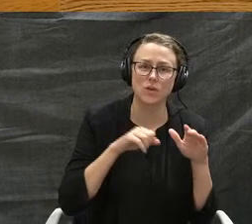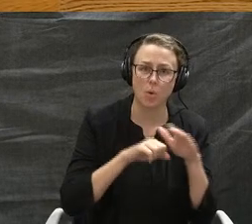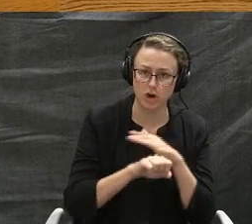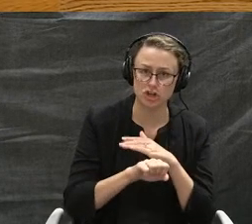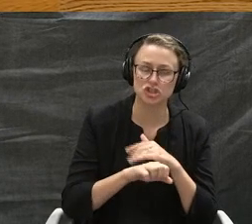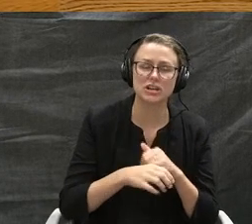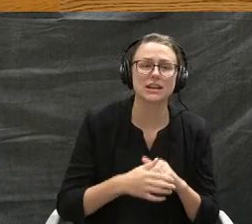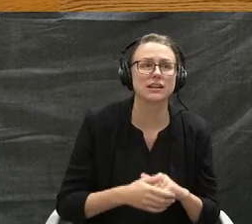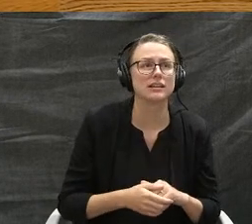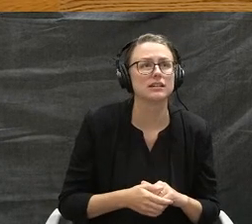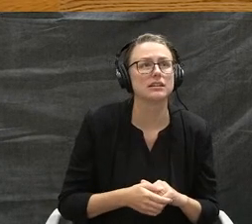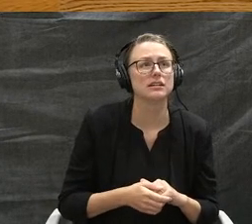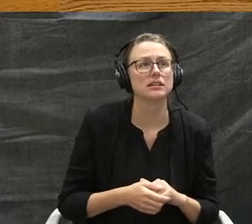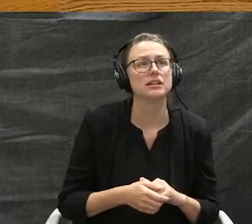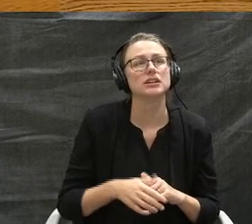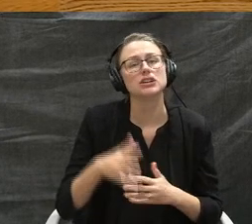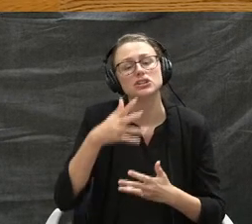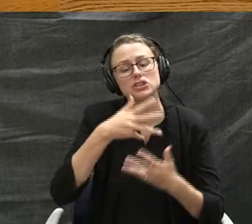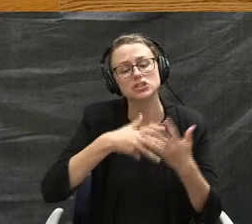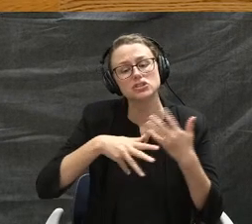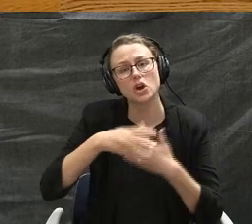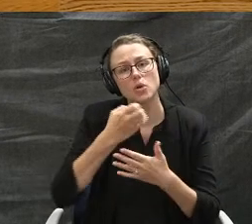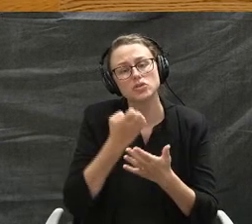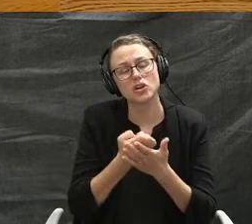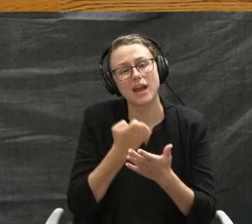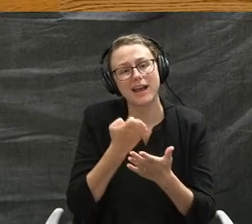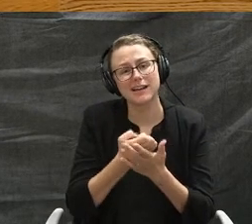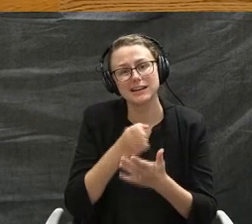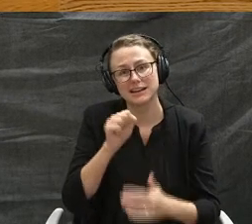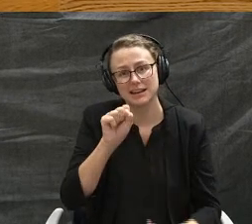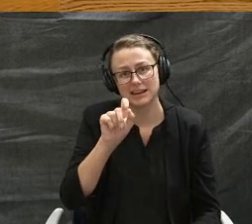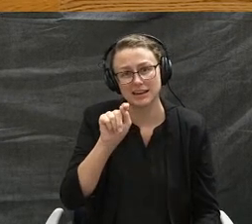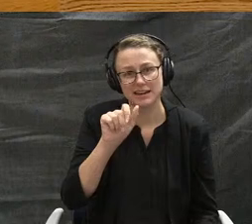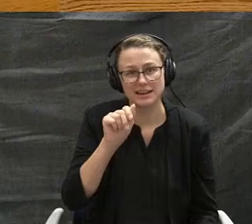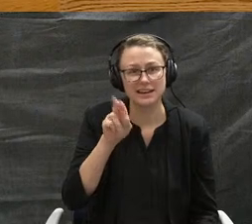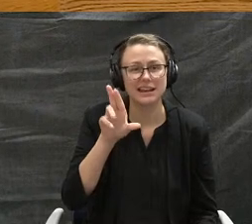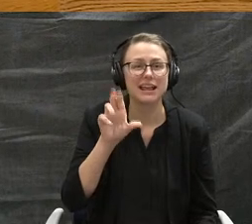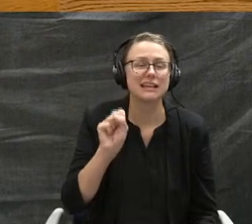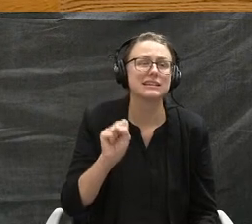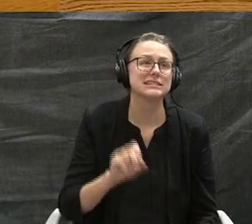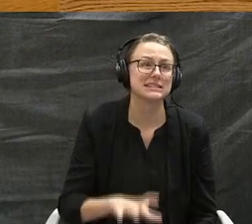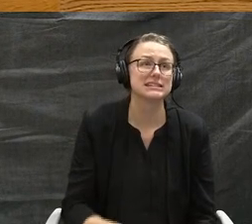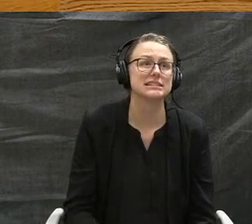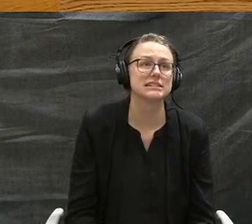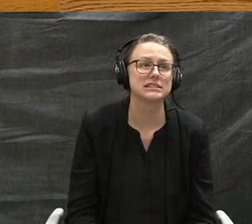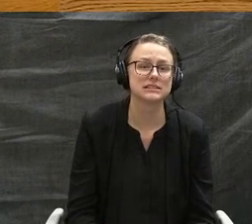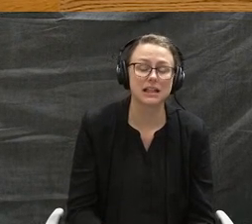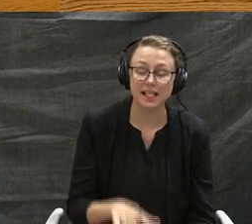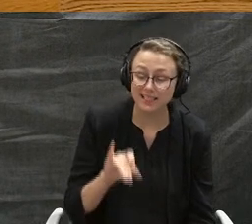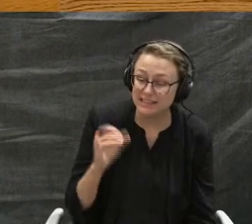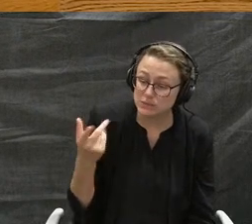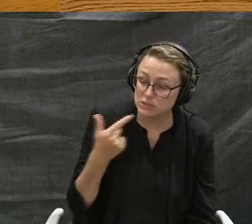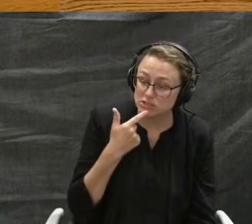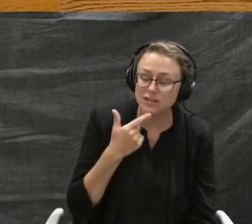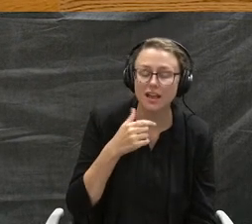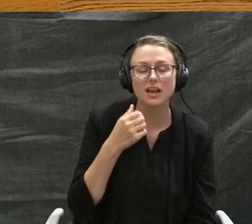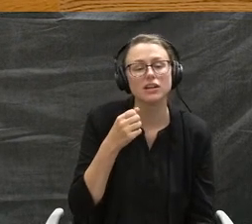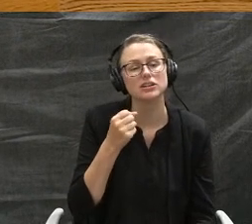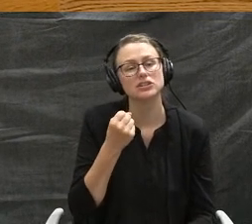Thank you. Go ahead, Lisa. I couldn't hear that. Socioeconomic status OK.